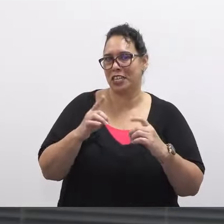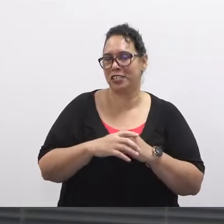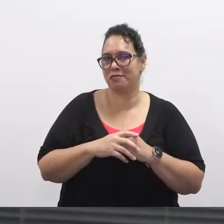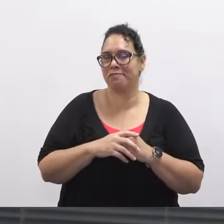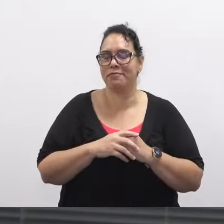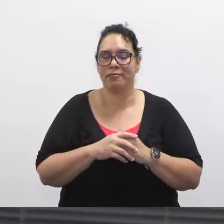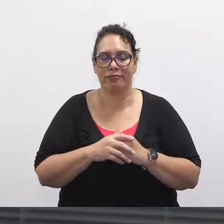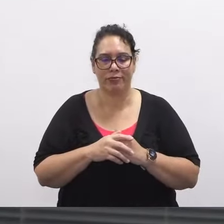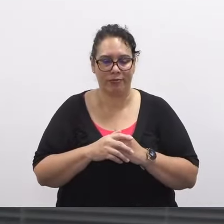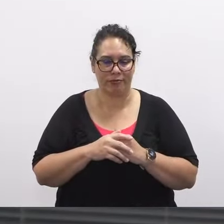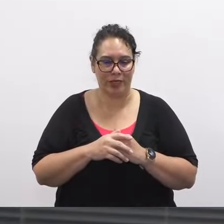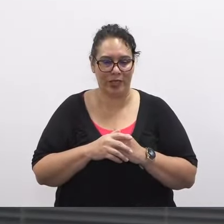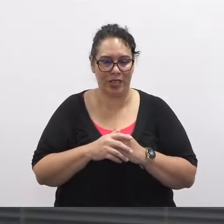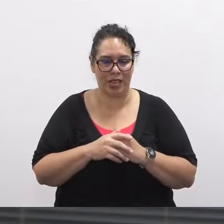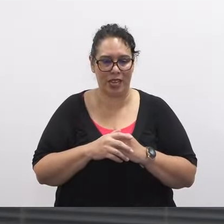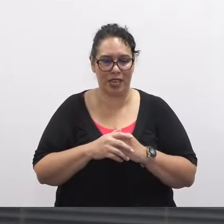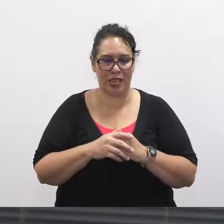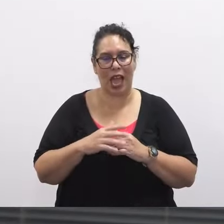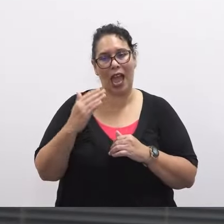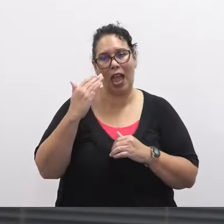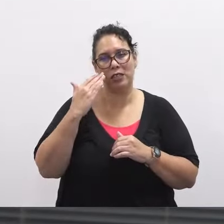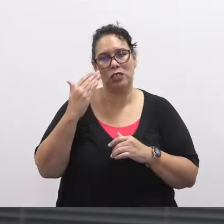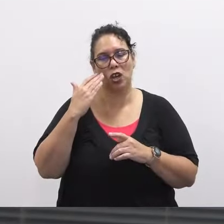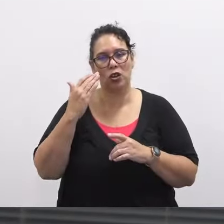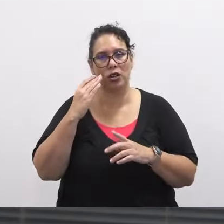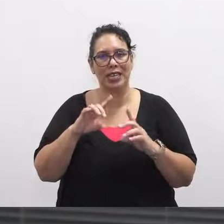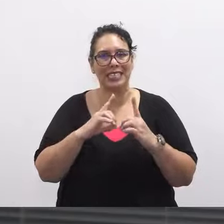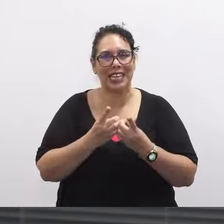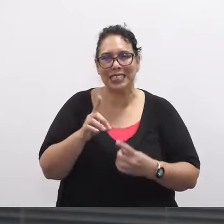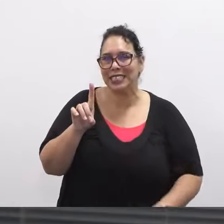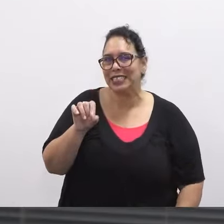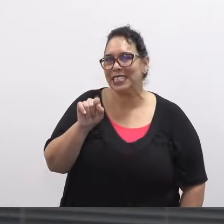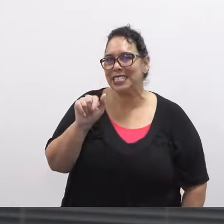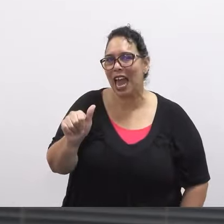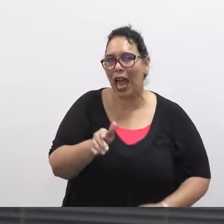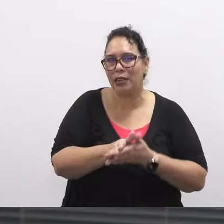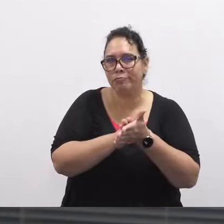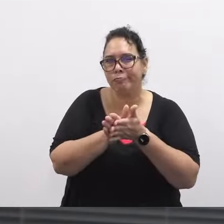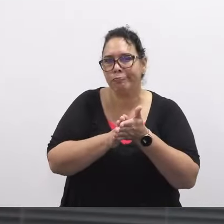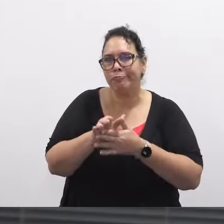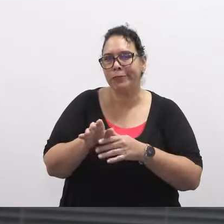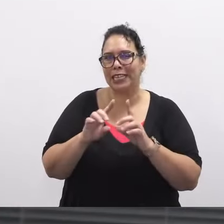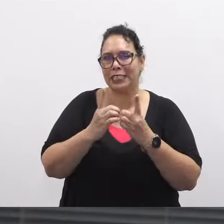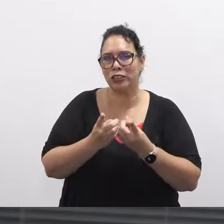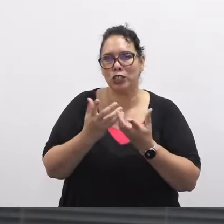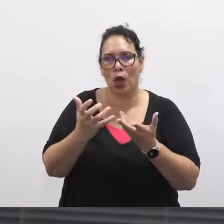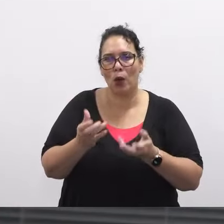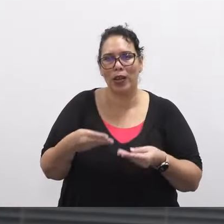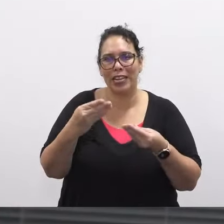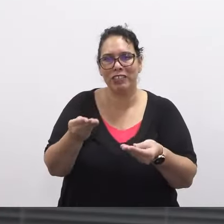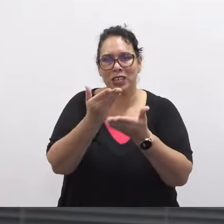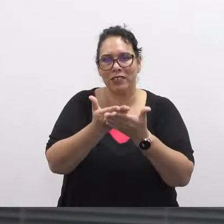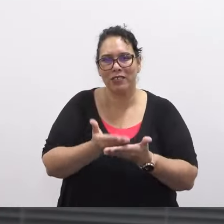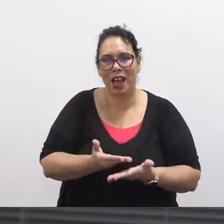And I know the district is a data-driven district. So I just want to give you some facts and figures